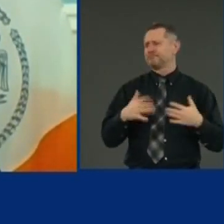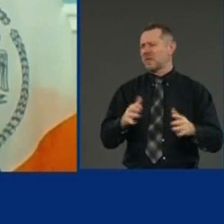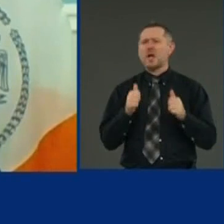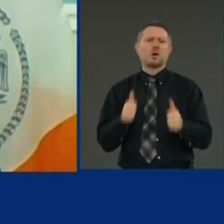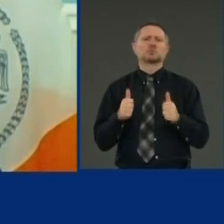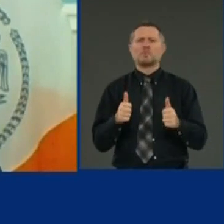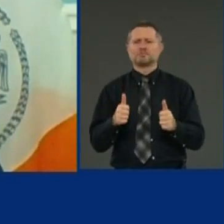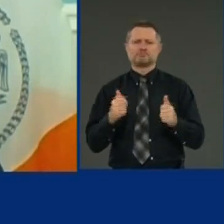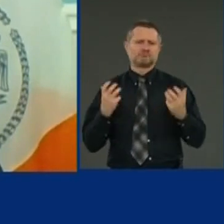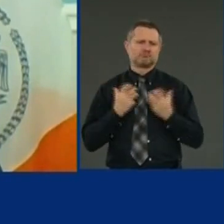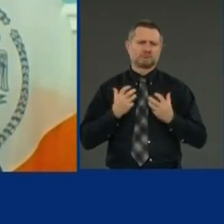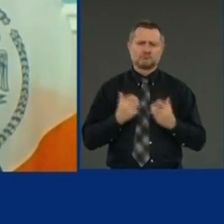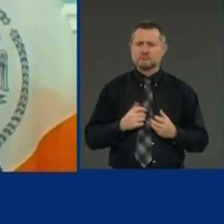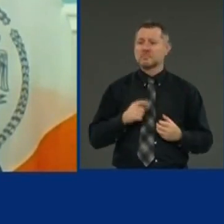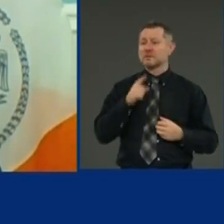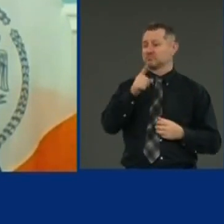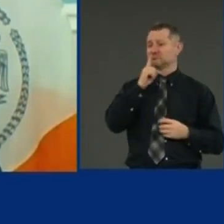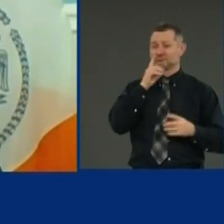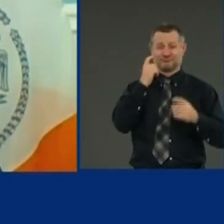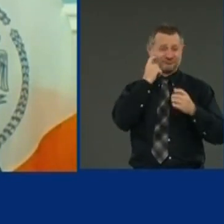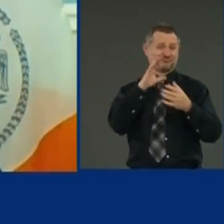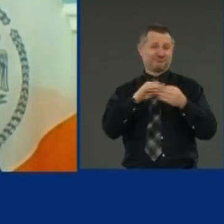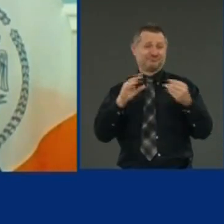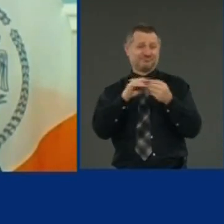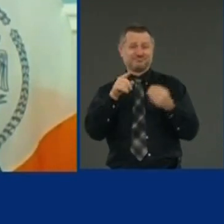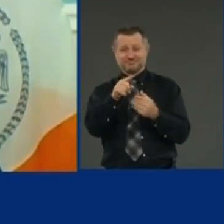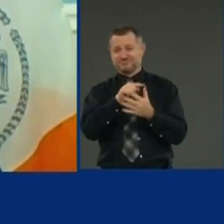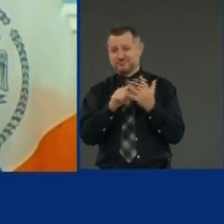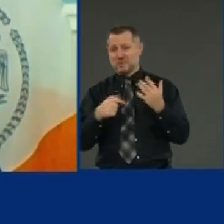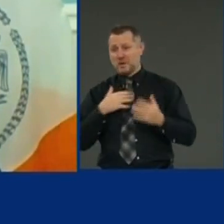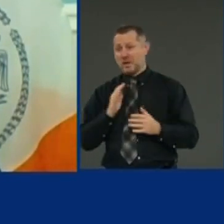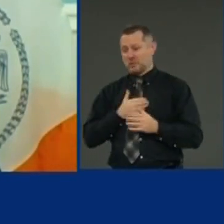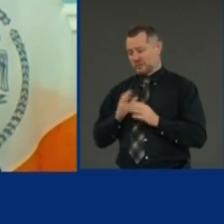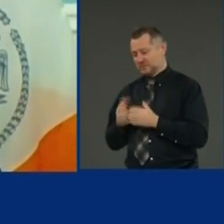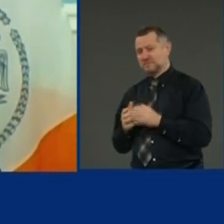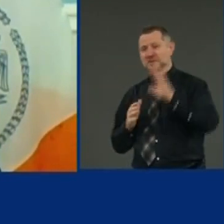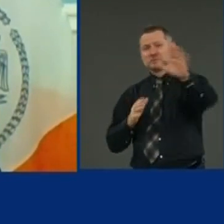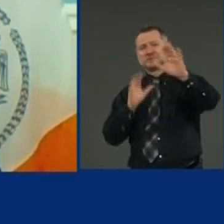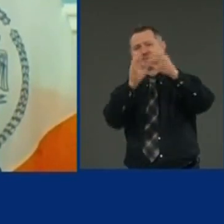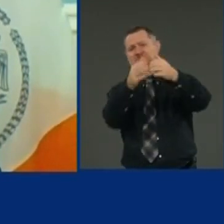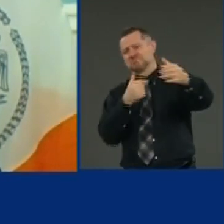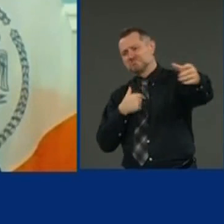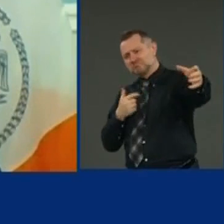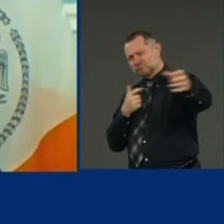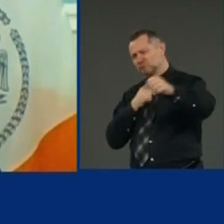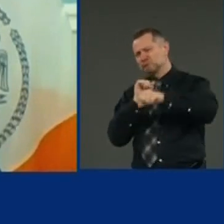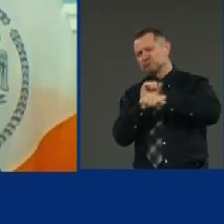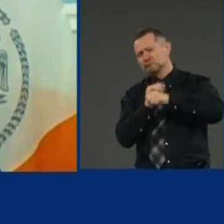THANK YOU, GOVERNOR, THANK YOU TO YOUR WHOLE TEAM WITH YOUR EXTRAORDINARY WORKING OVER THE PAST MONTH.